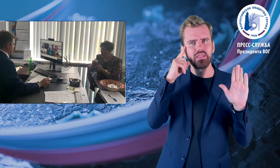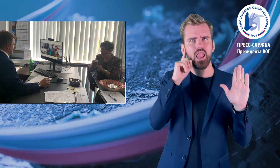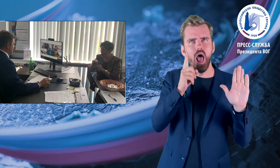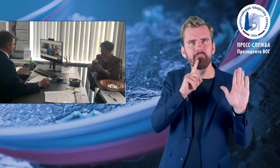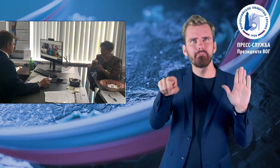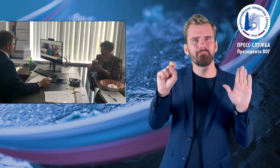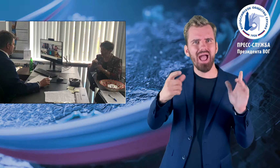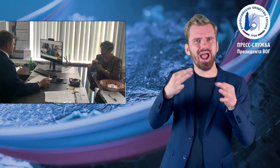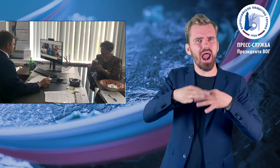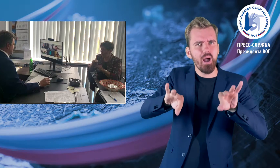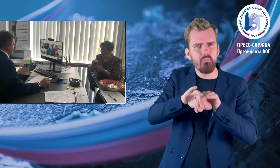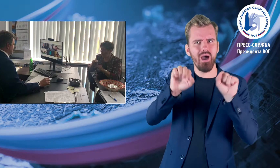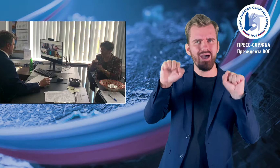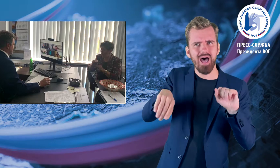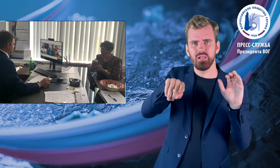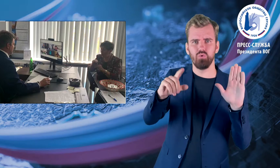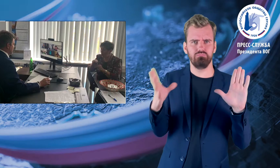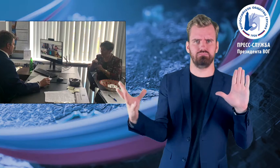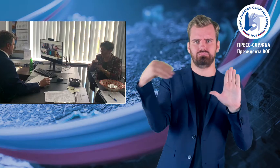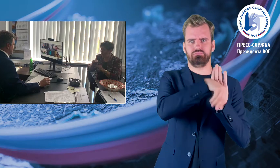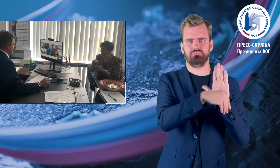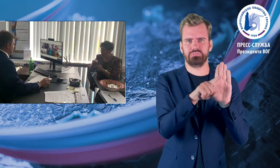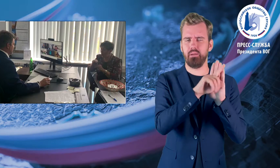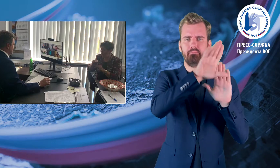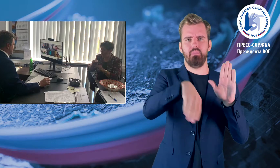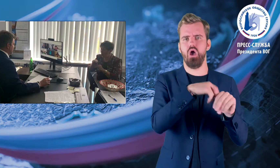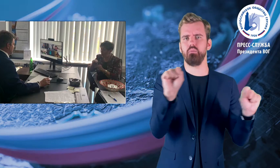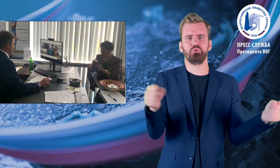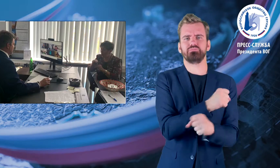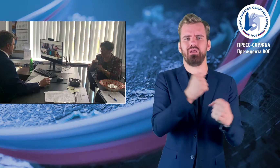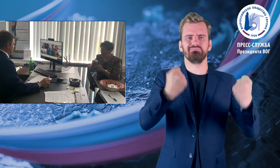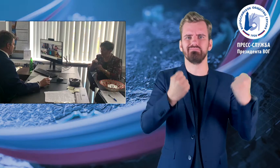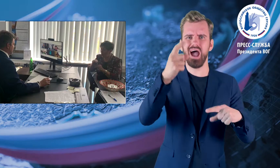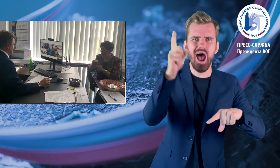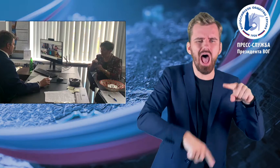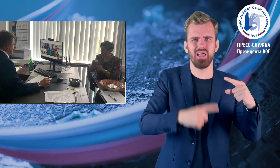without taking into account the interests of deaf citizens.